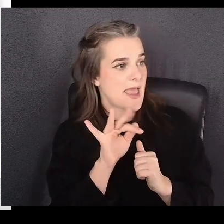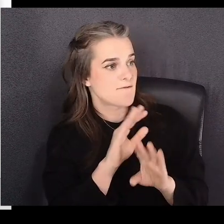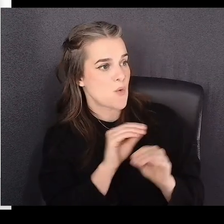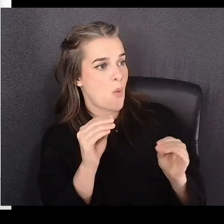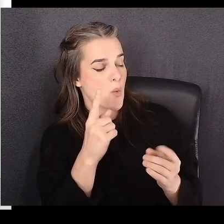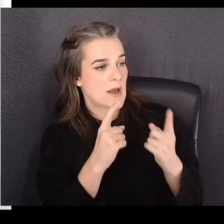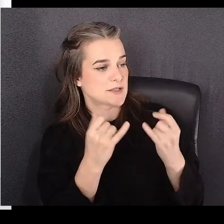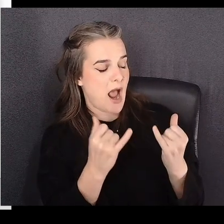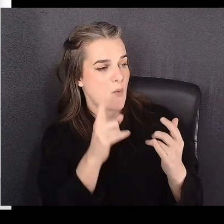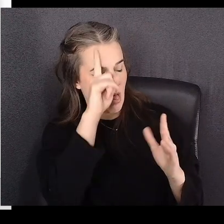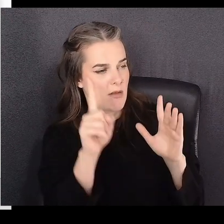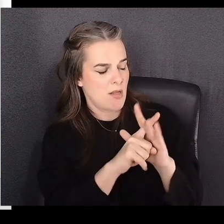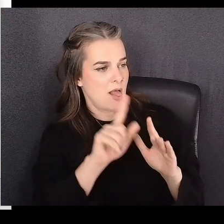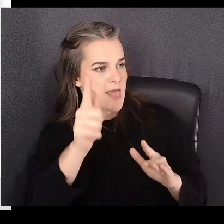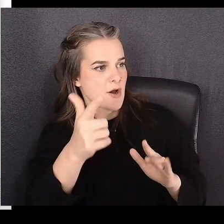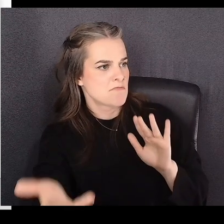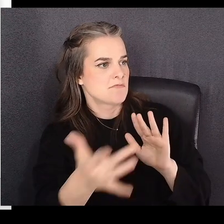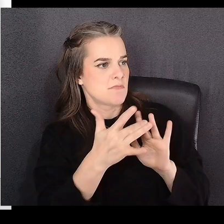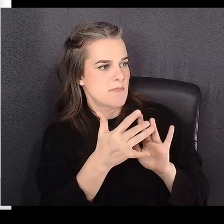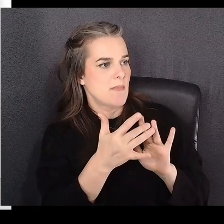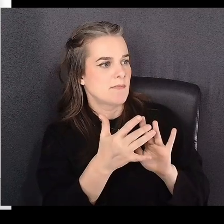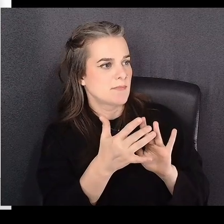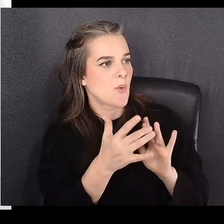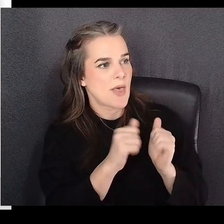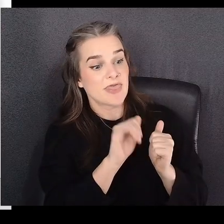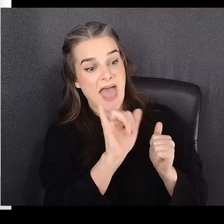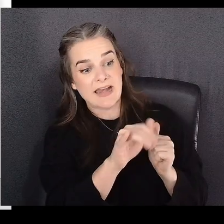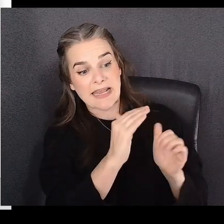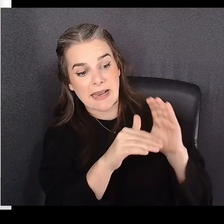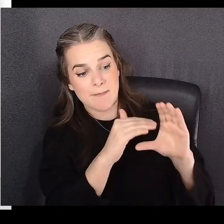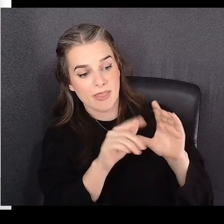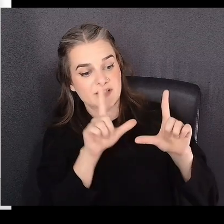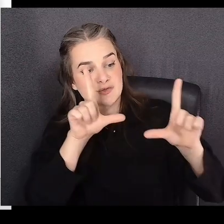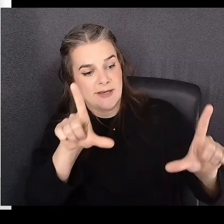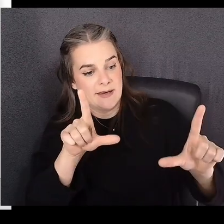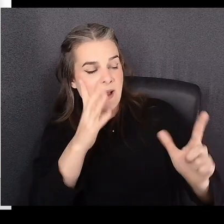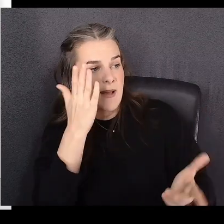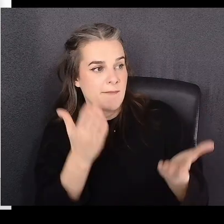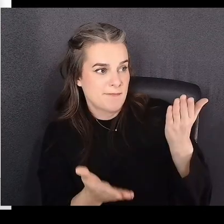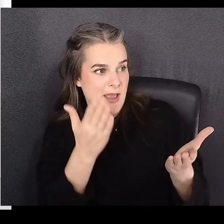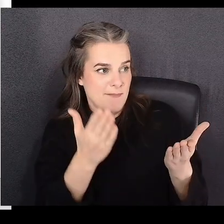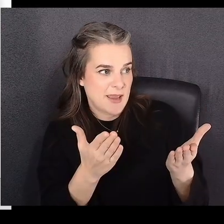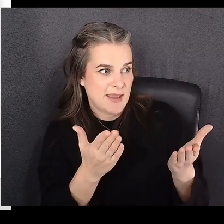feel free to reach out to us by that email that's on the screen. I may or may not be covered based on our chat.